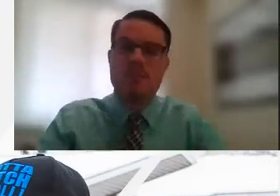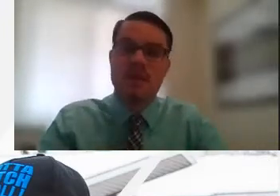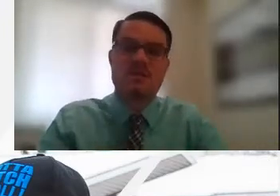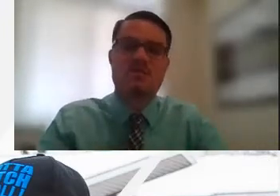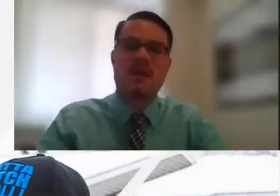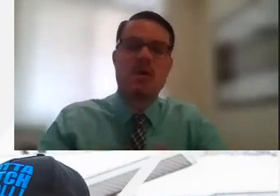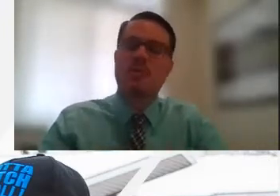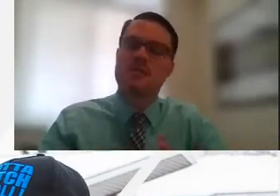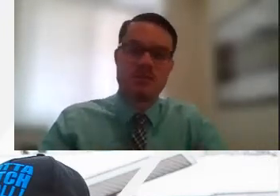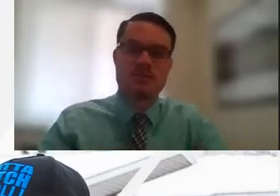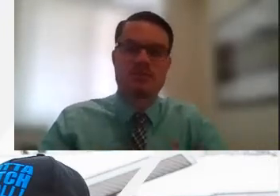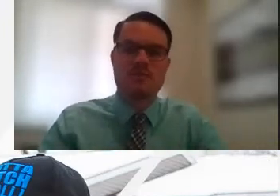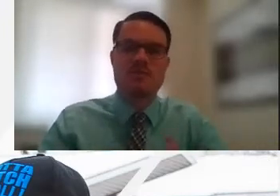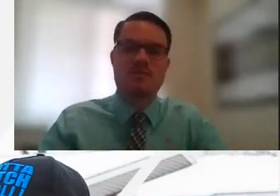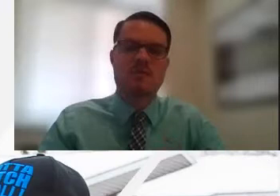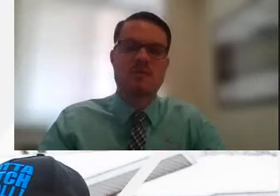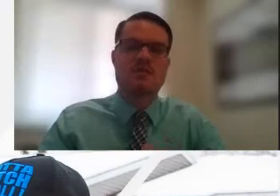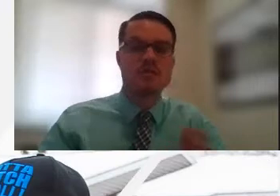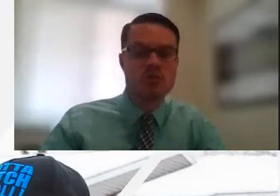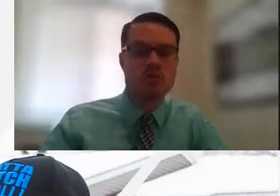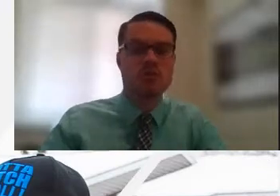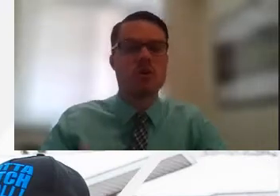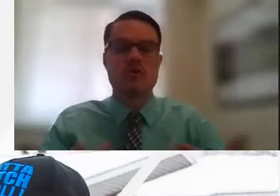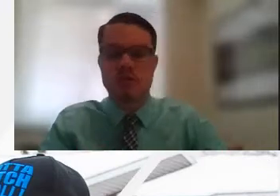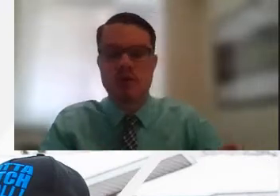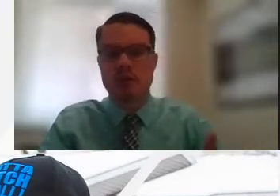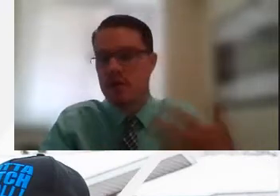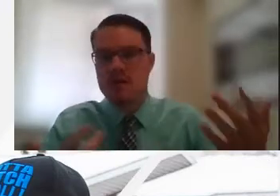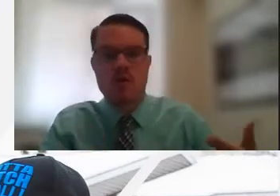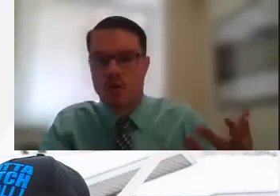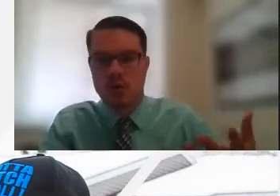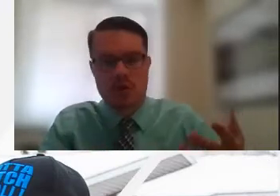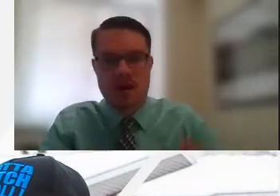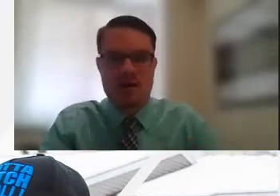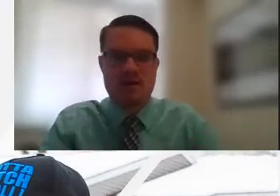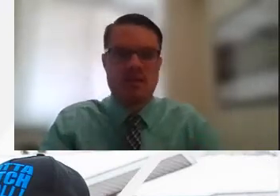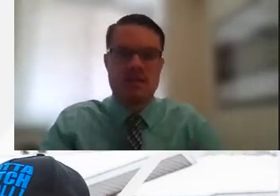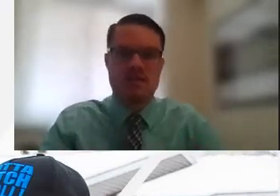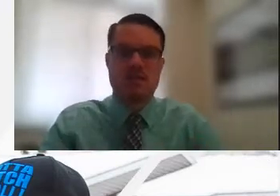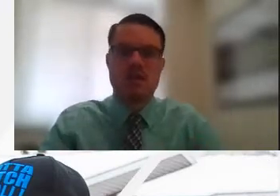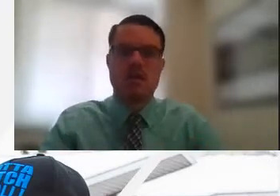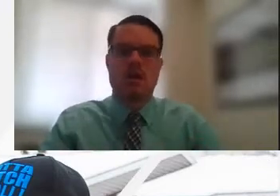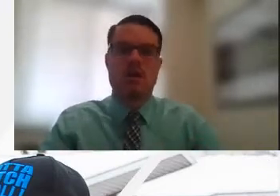So P&A Systems can help individuals basically transition from school to their employment or to higher education.